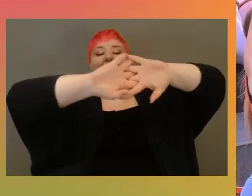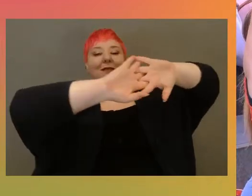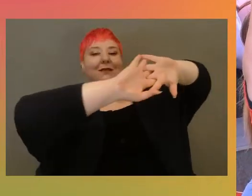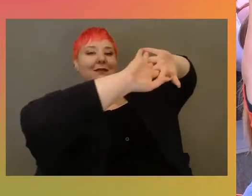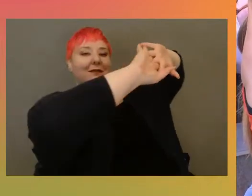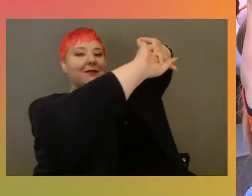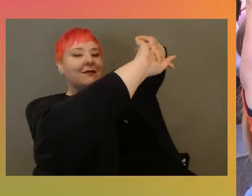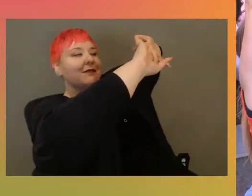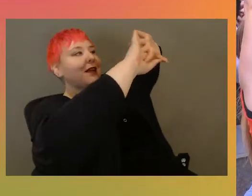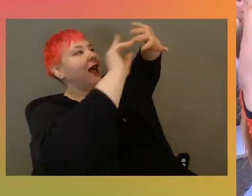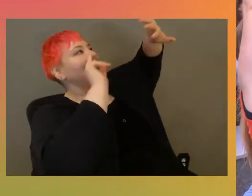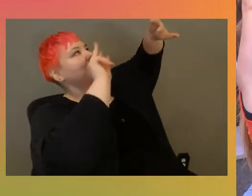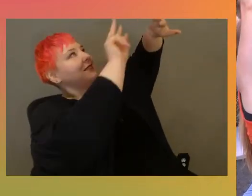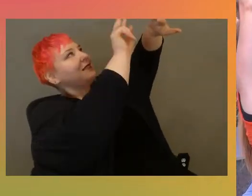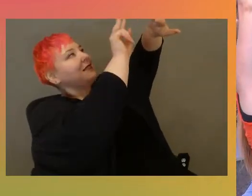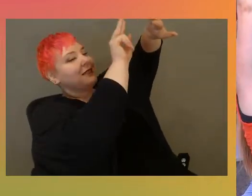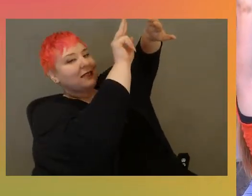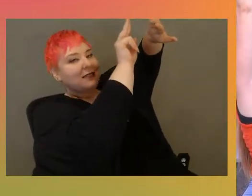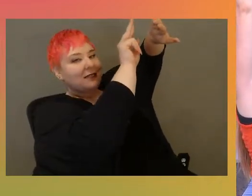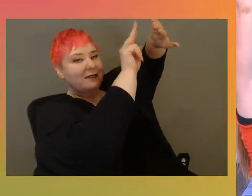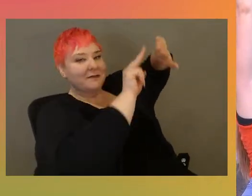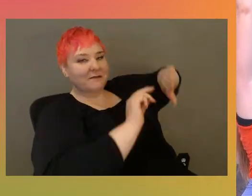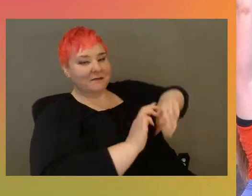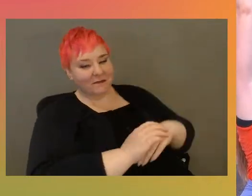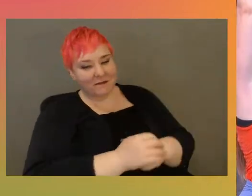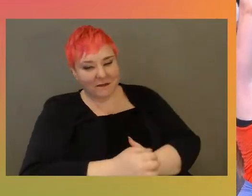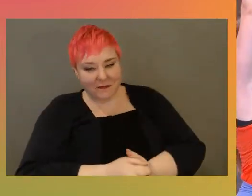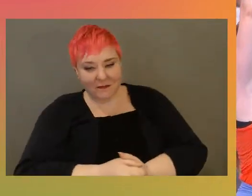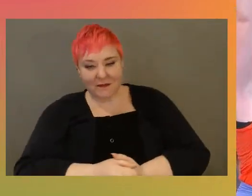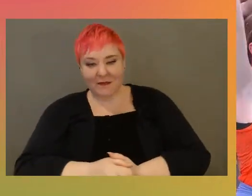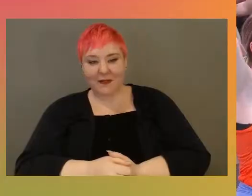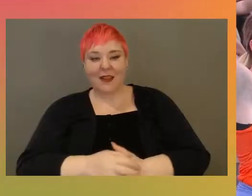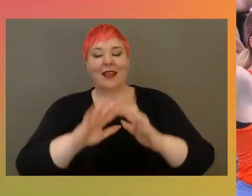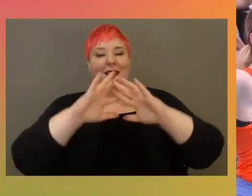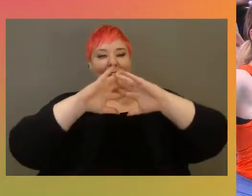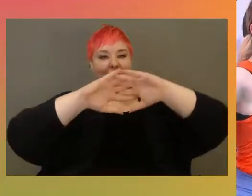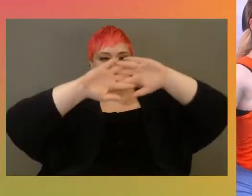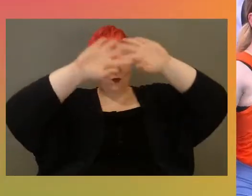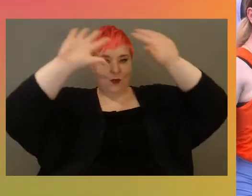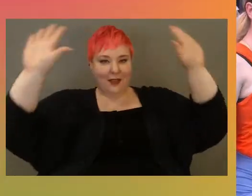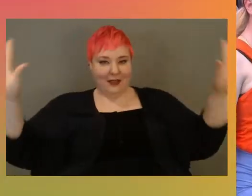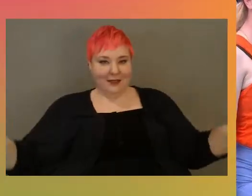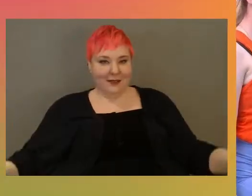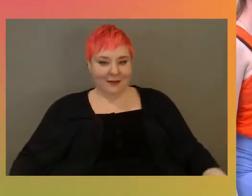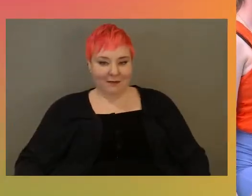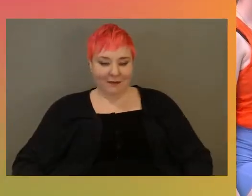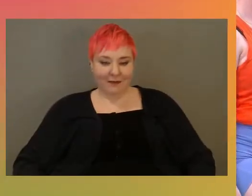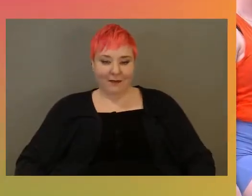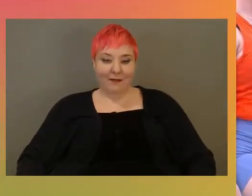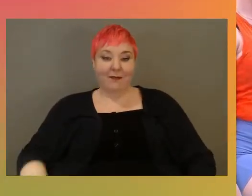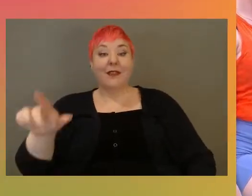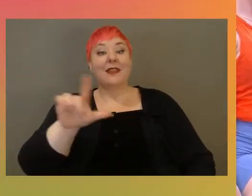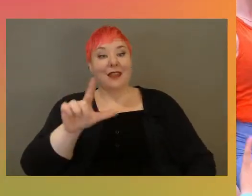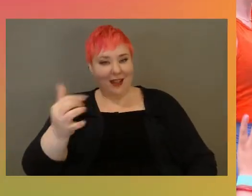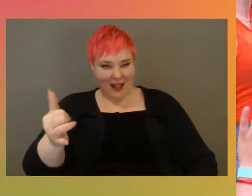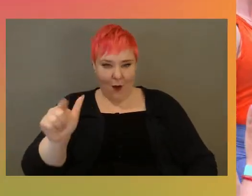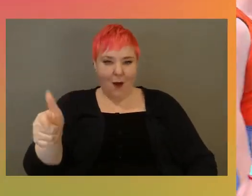DRAW YOUR CHIN TO YOUR CHEST, MOVE THE ARMS BACK, AND THEN LIFT YOUR HEAD, AND SEE THE BACKS OF YOUR HANDS, AND ALSO